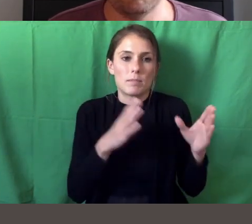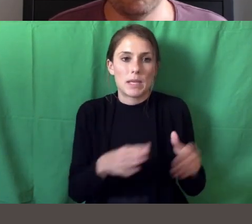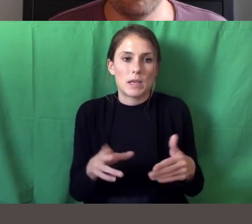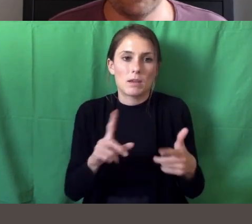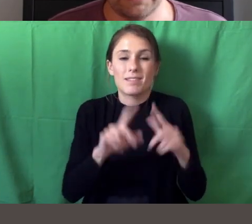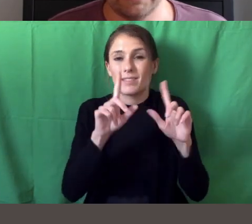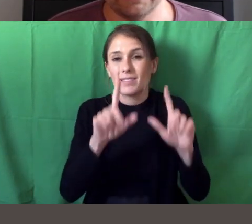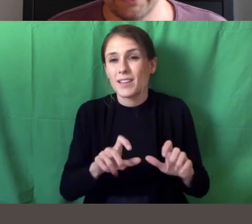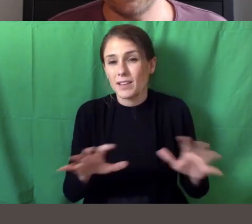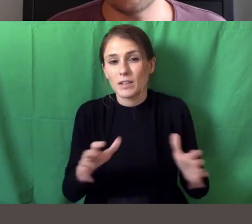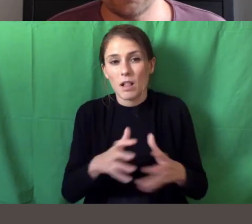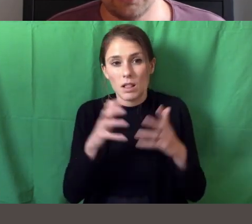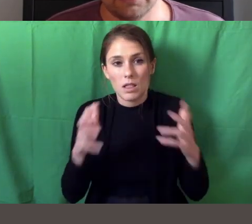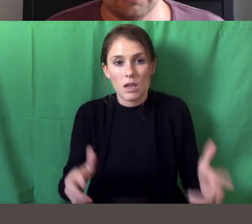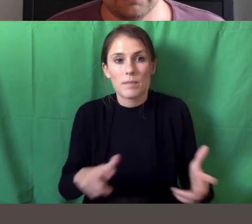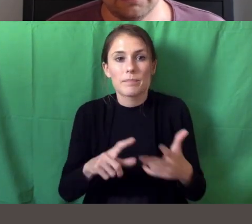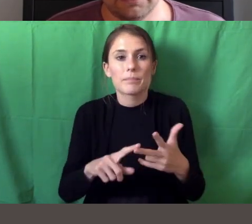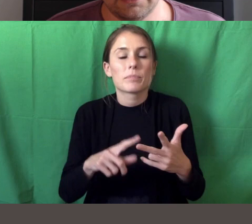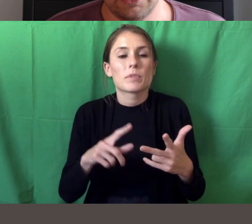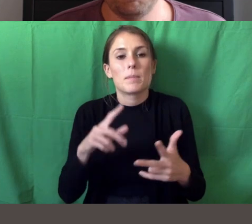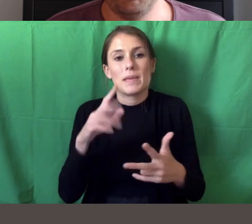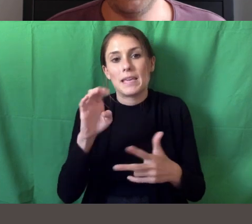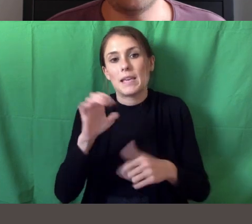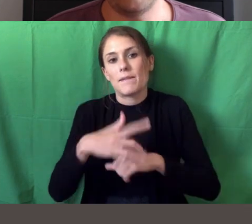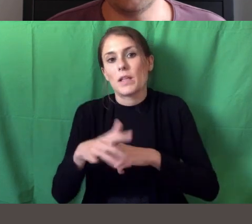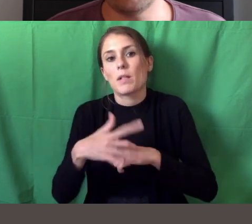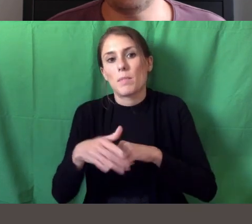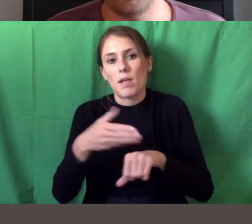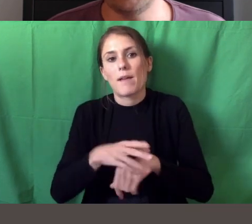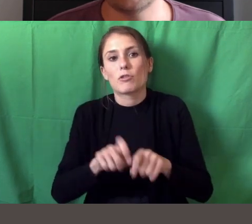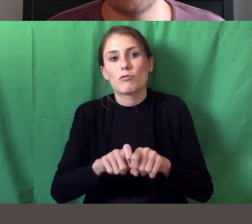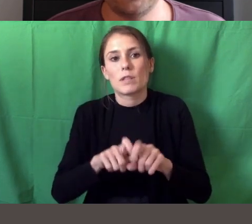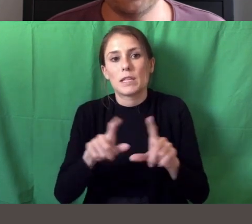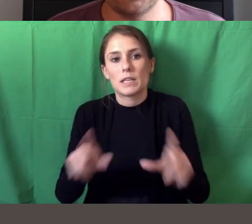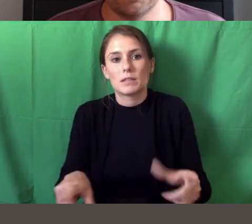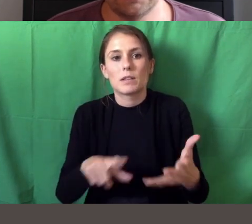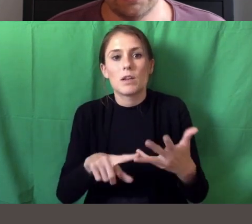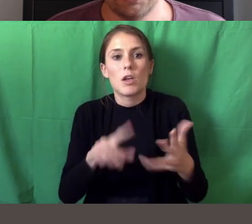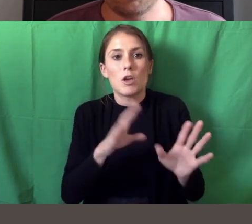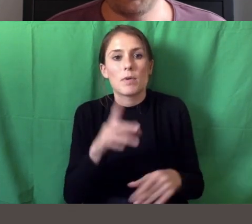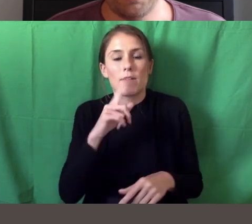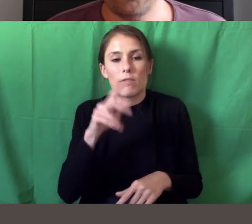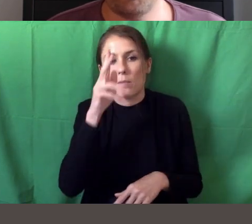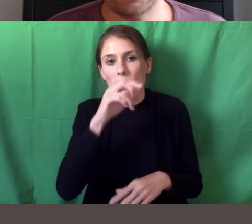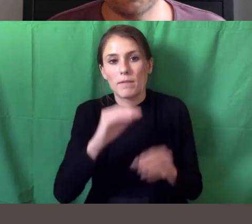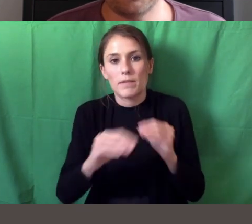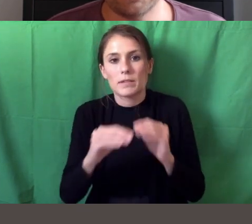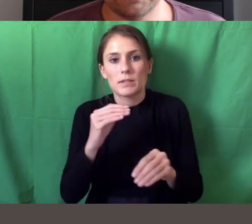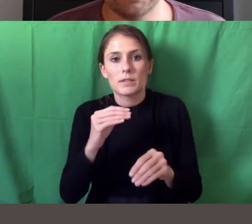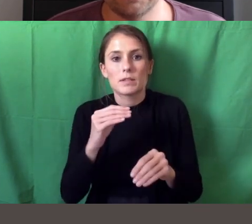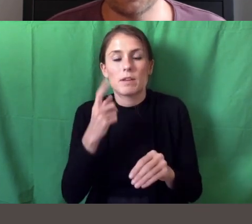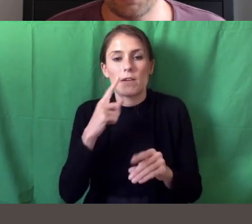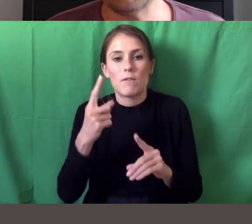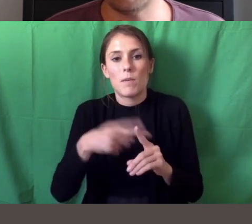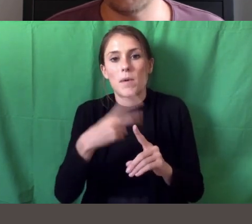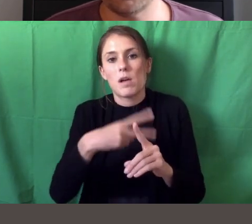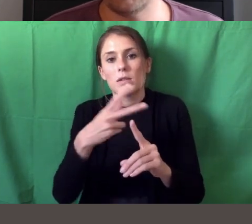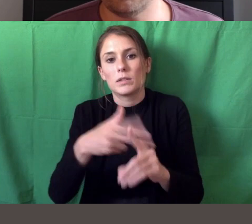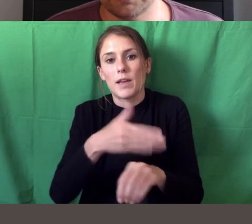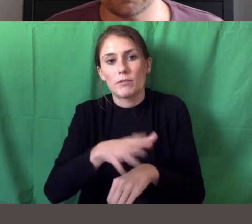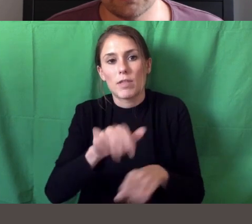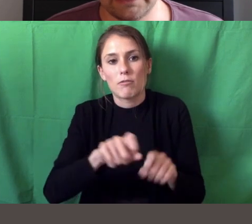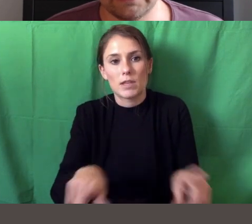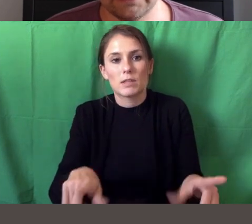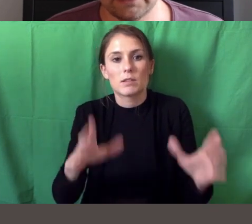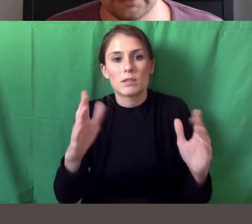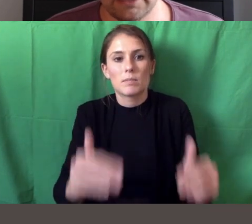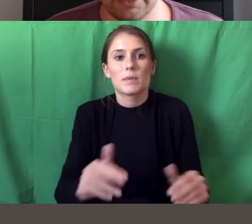Have a plan. Test a lot. Be available post release. Prepare for bug fixes in the coming